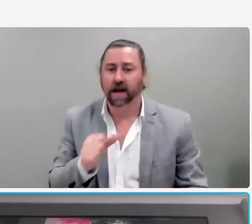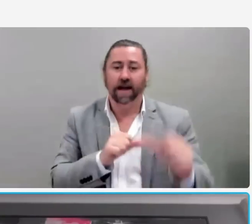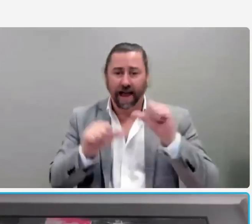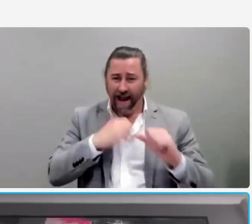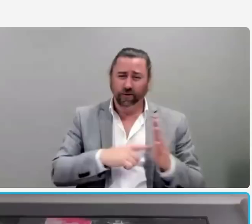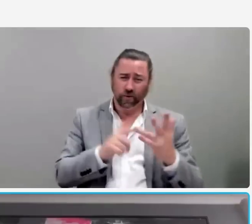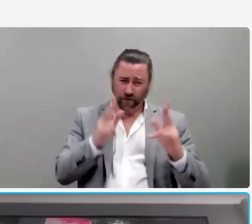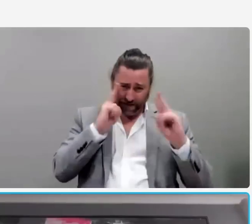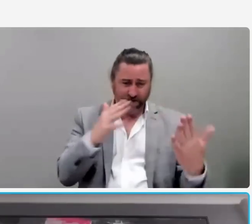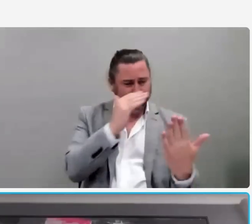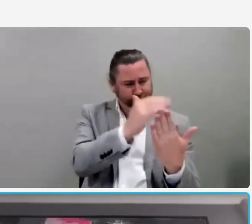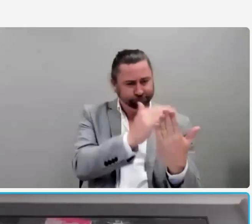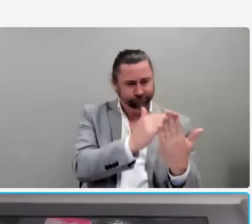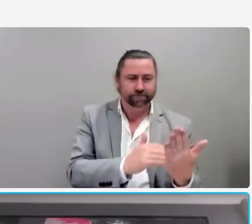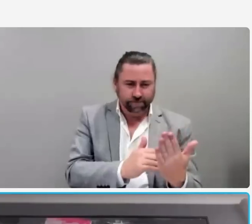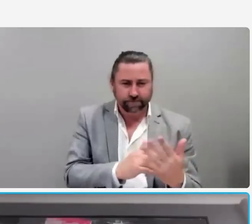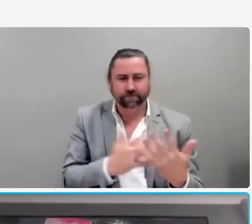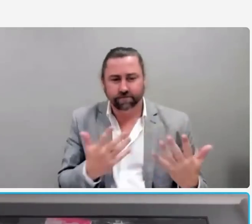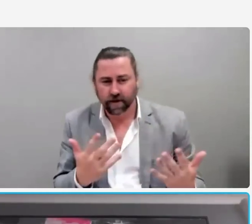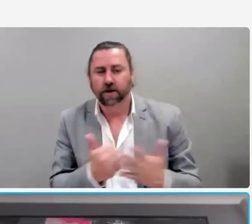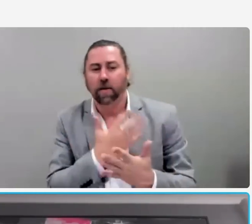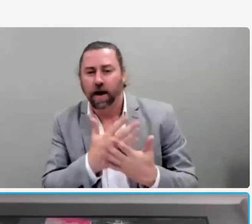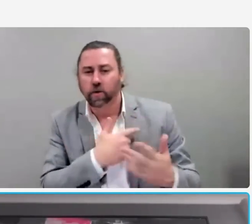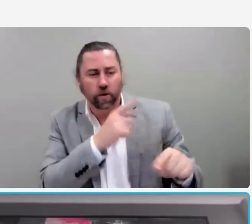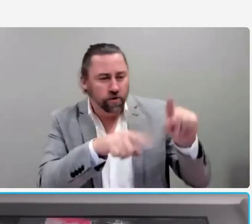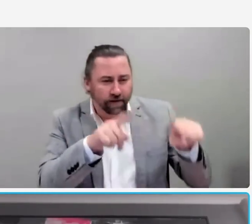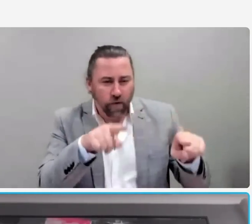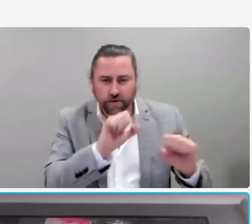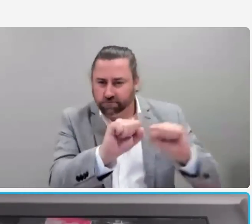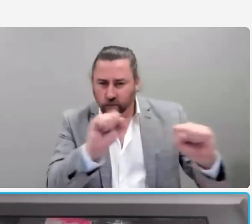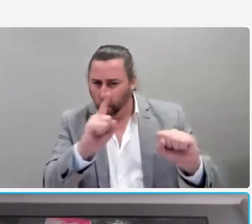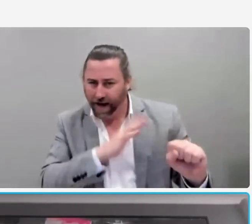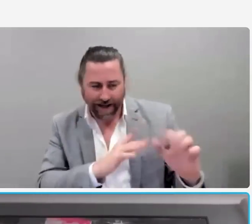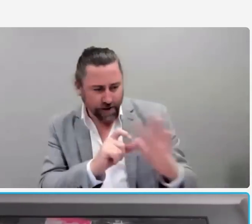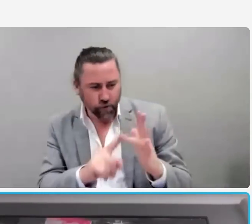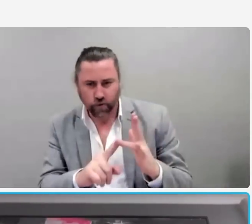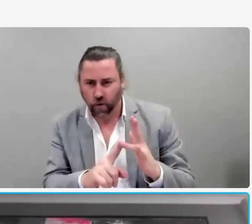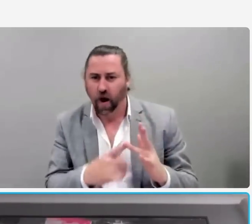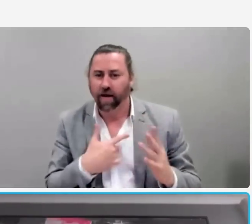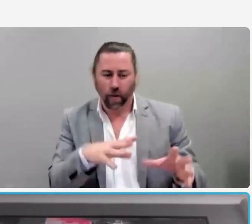The aim of diversity is core business and relevant to every person impacting on everything we do.